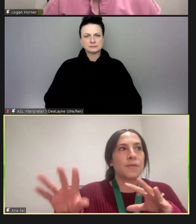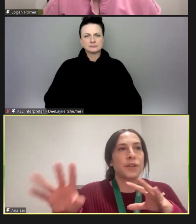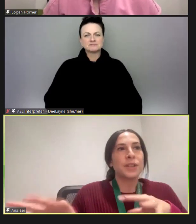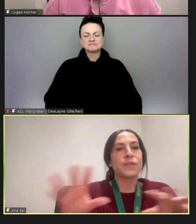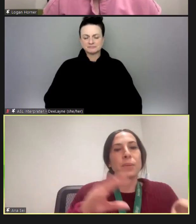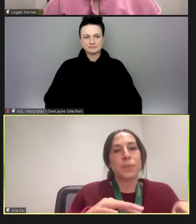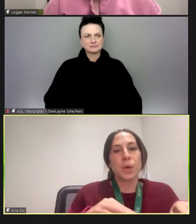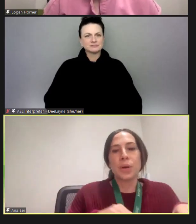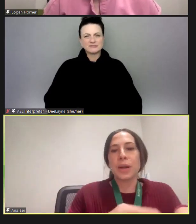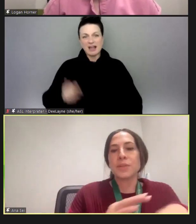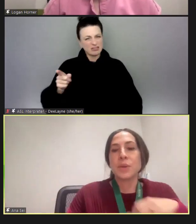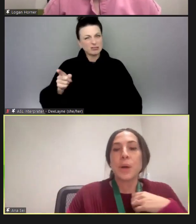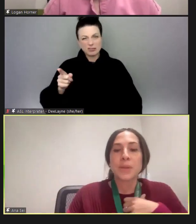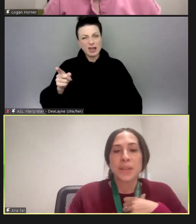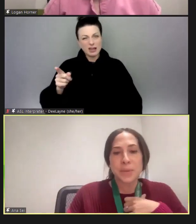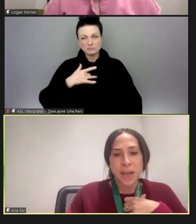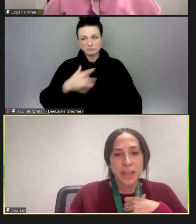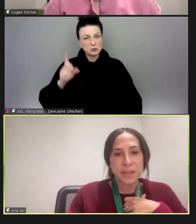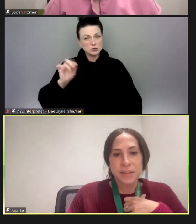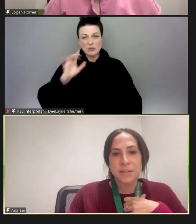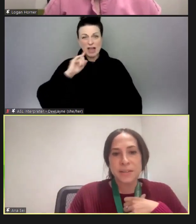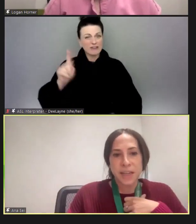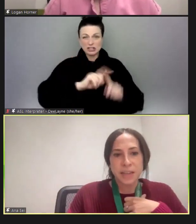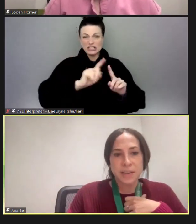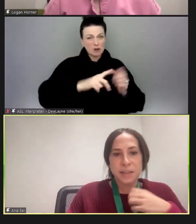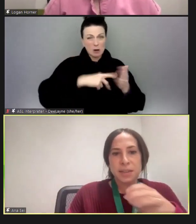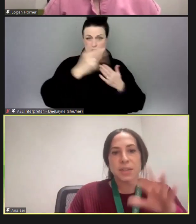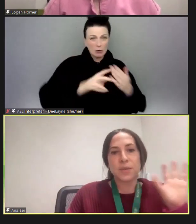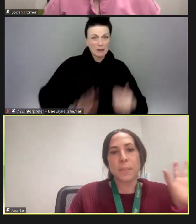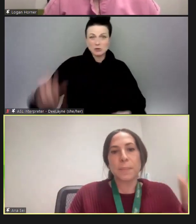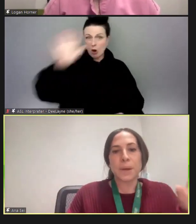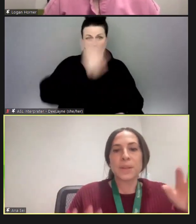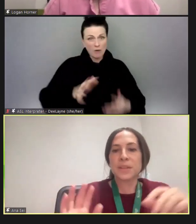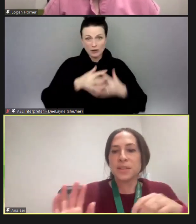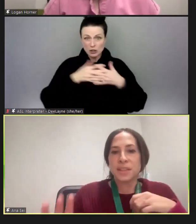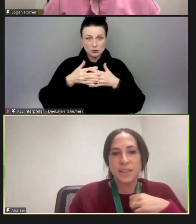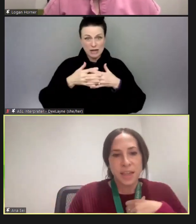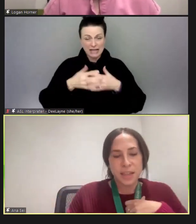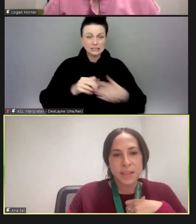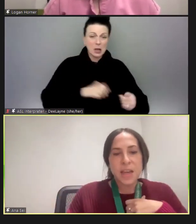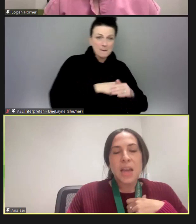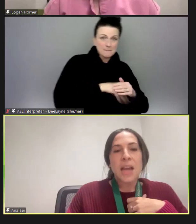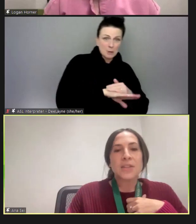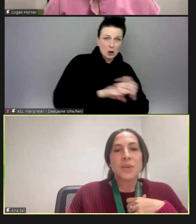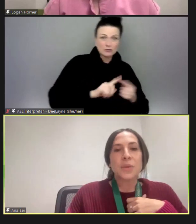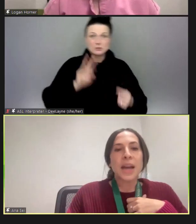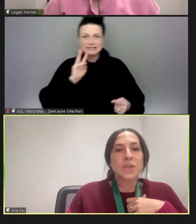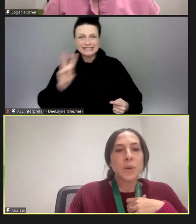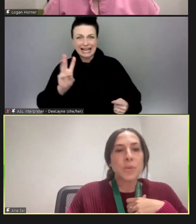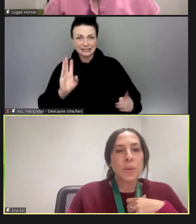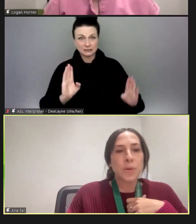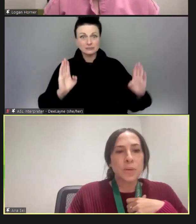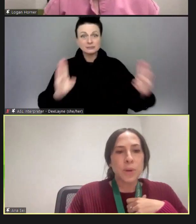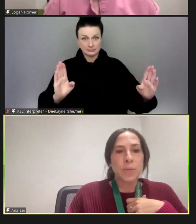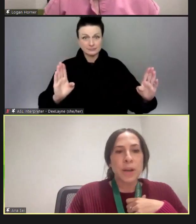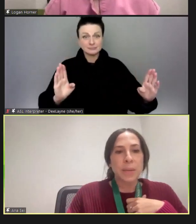for different programs throughout the United States this is from birth to six